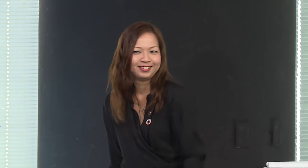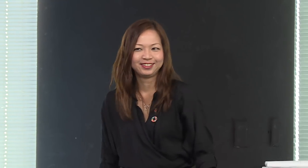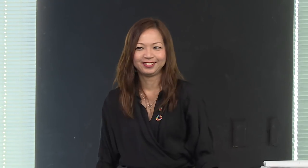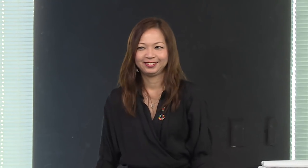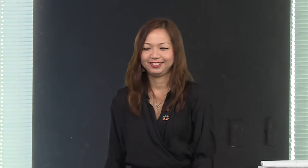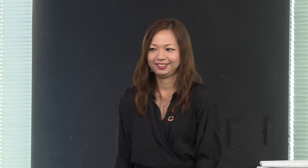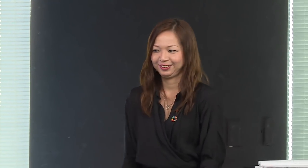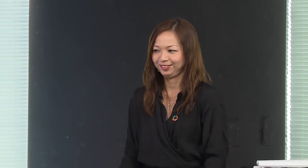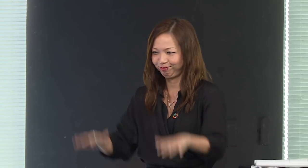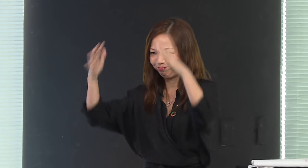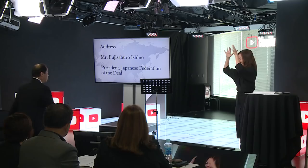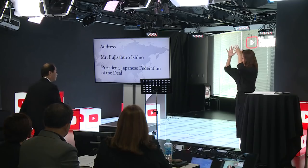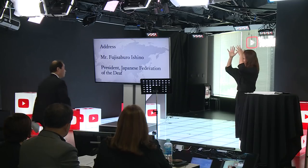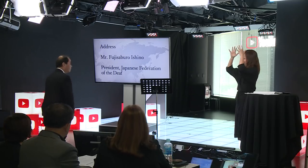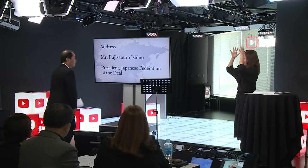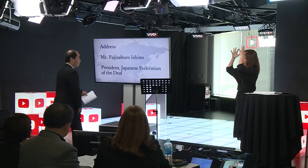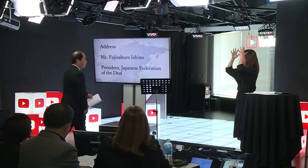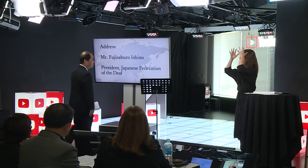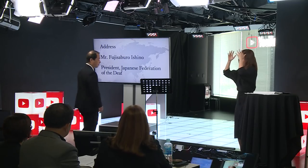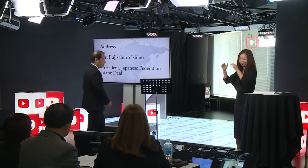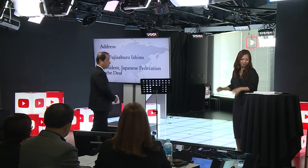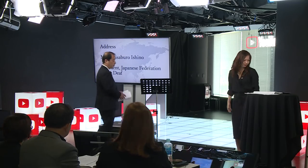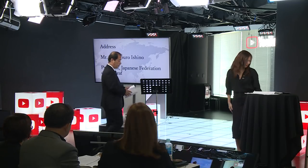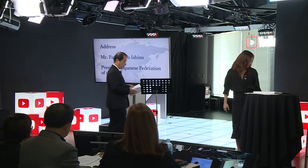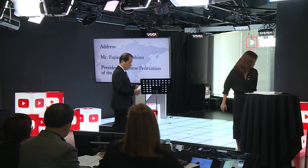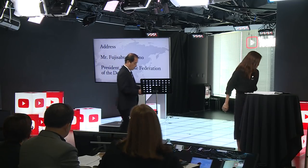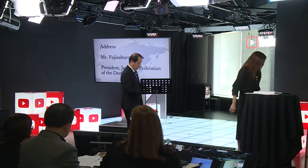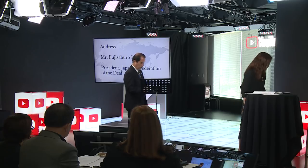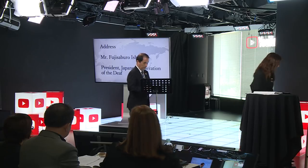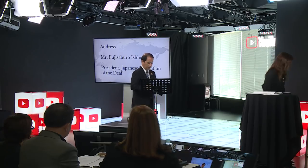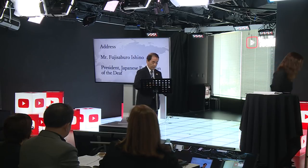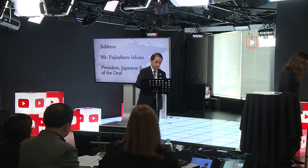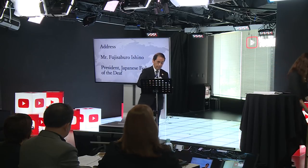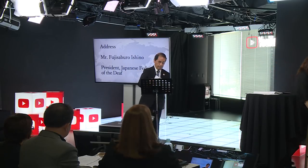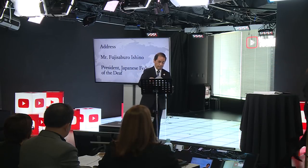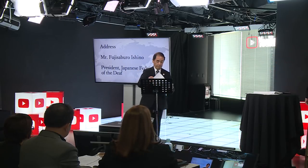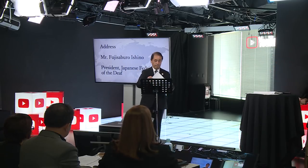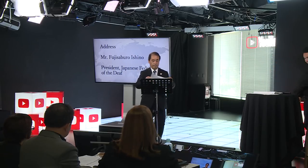Now moving on, we would like to hear from